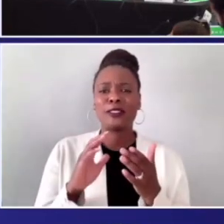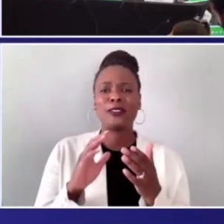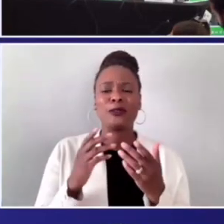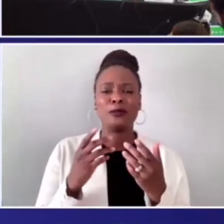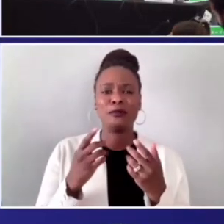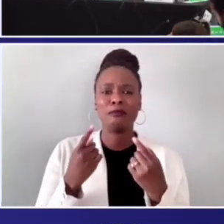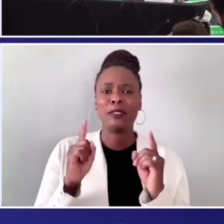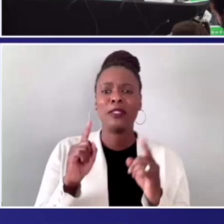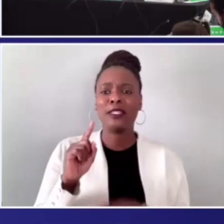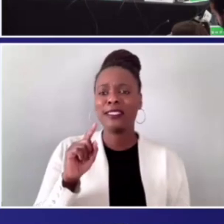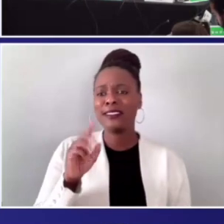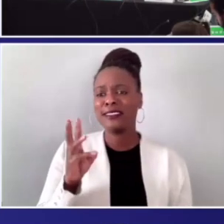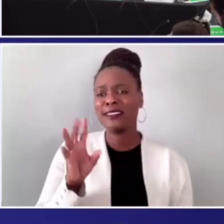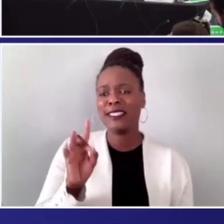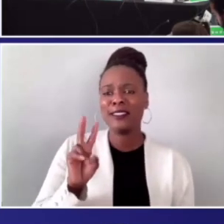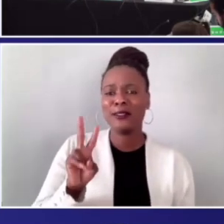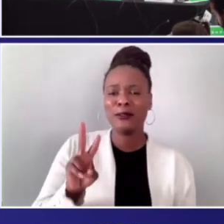don't I? I'm rushing us.